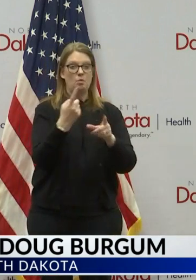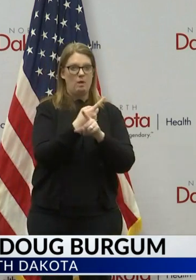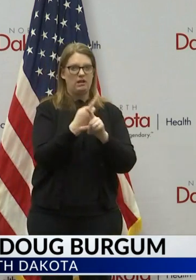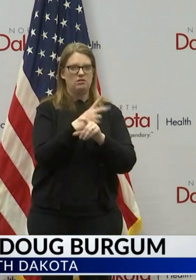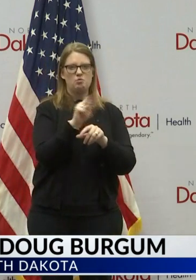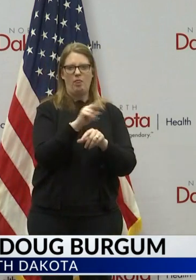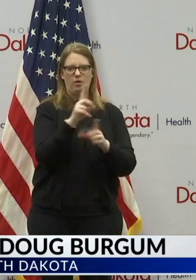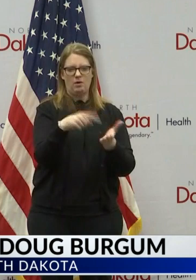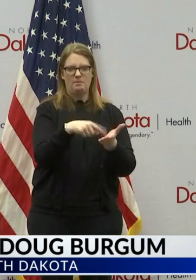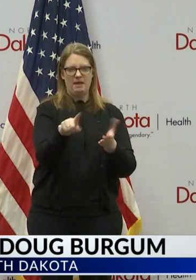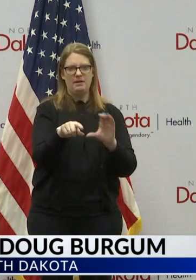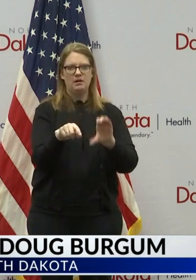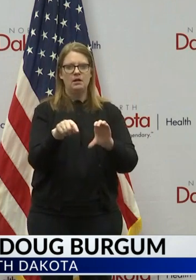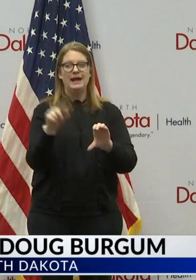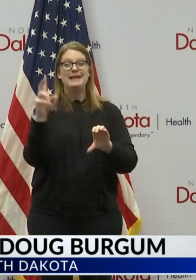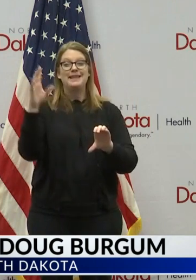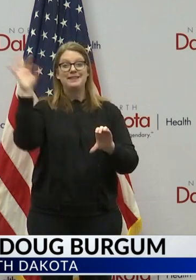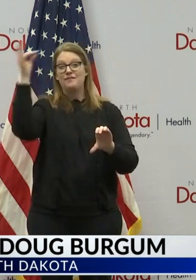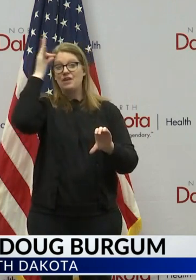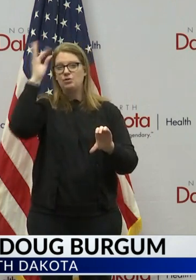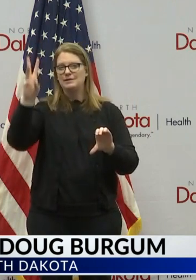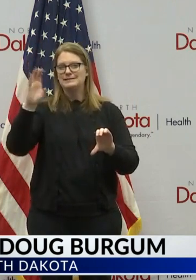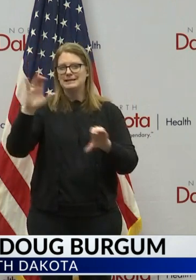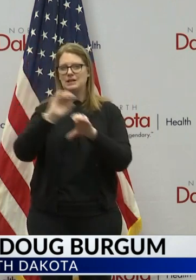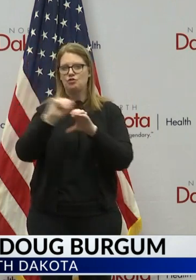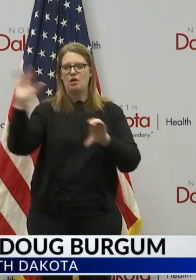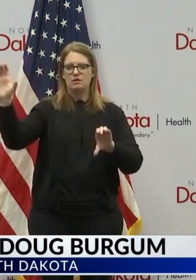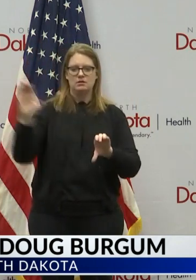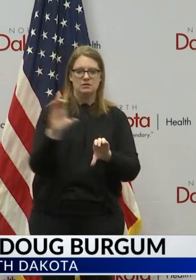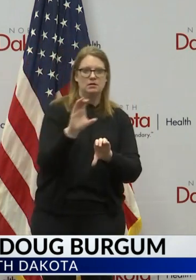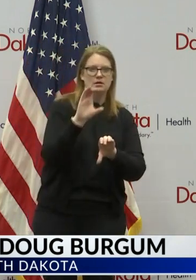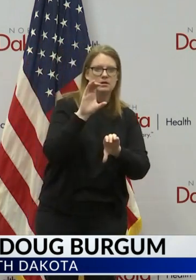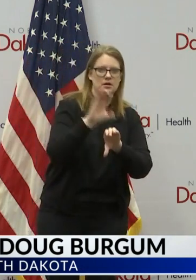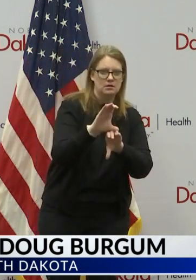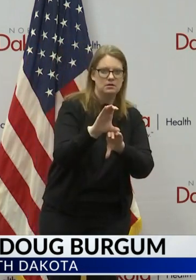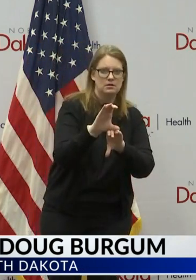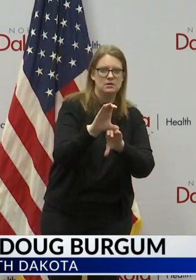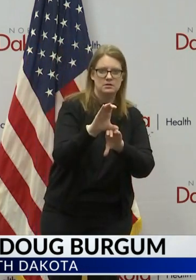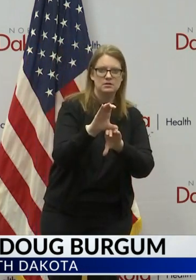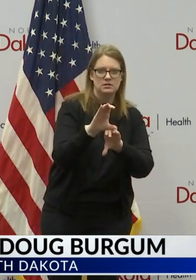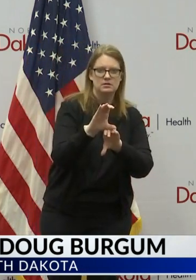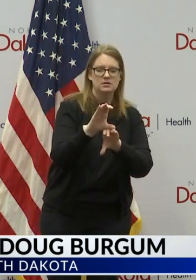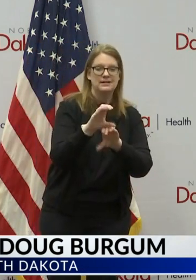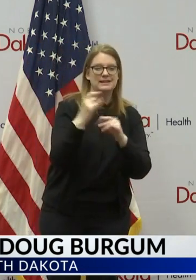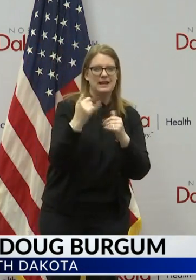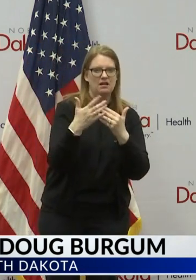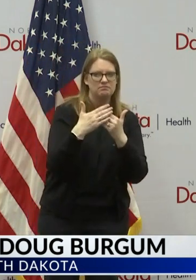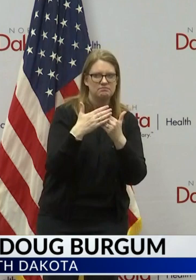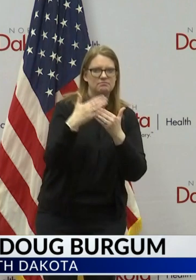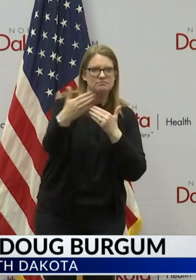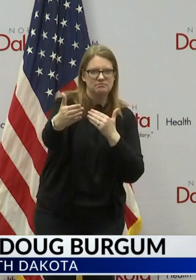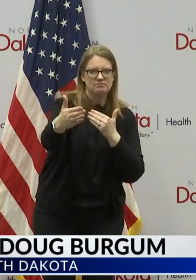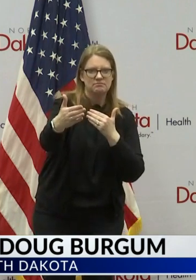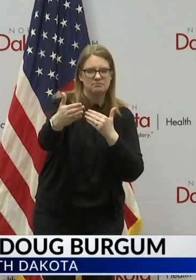THOSE WERE THE SEPARATE $600 PAYMENTS THAT WAS NOT IN THE SOCHT WEAR BEFORE -- NOT IN THE SOFTWARE BEFORE AND THE